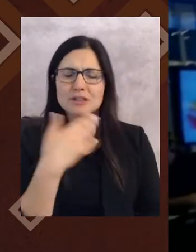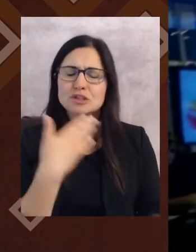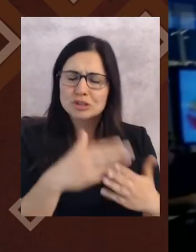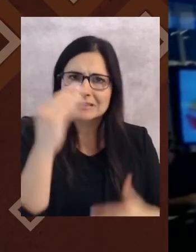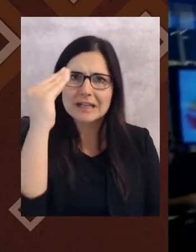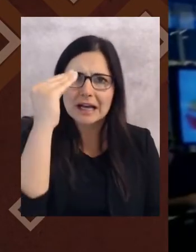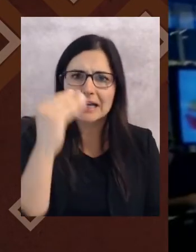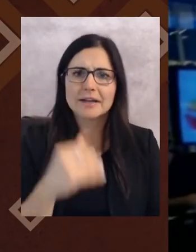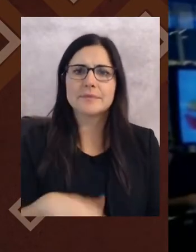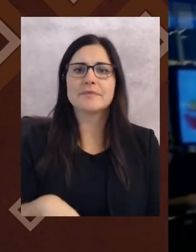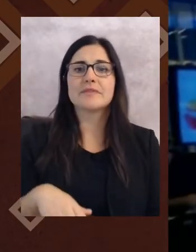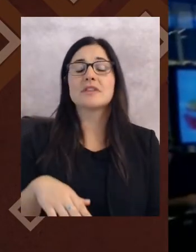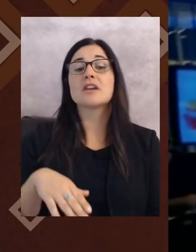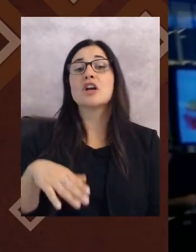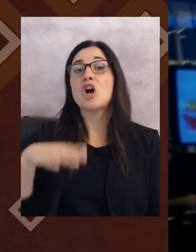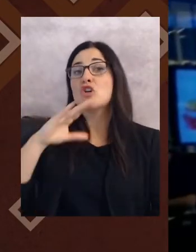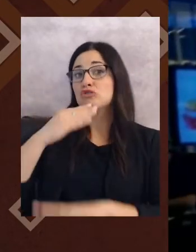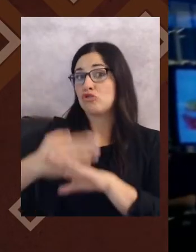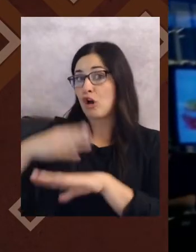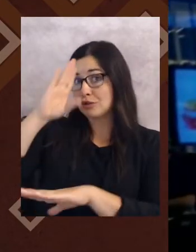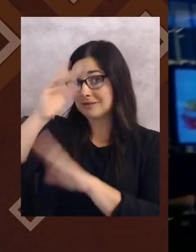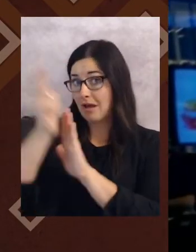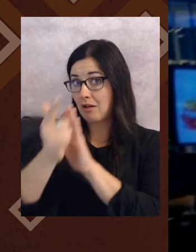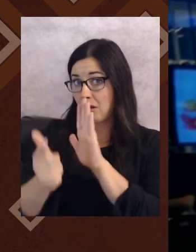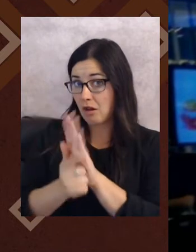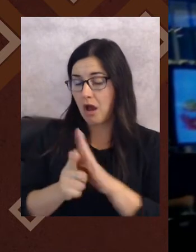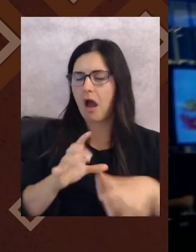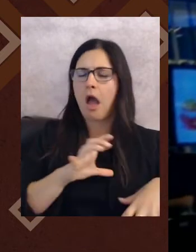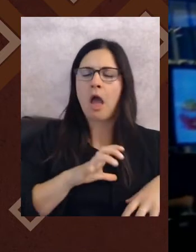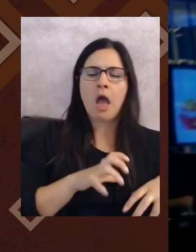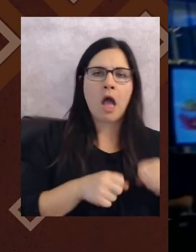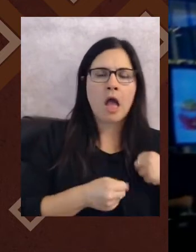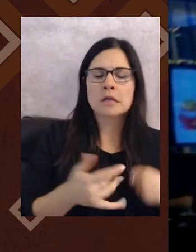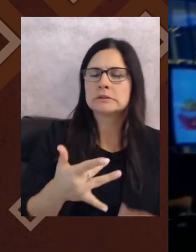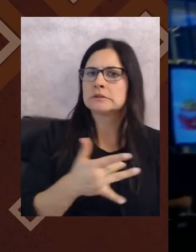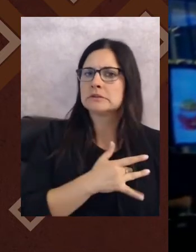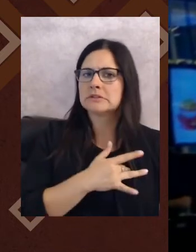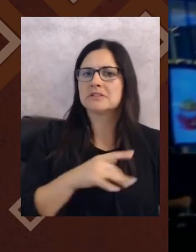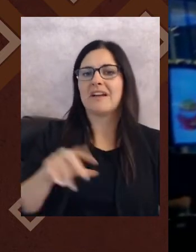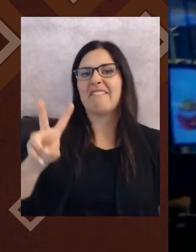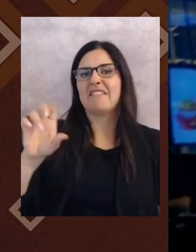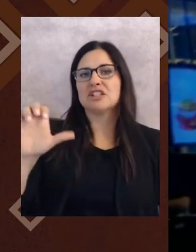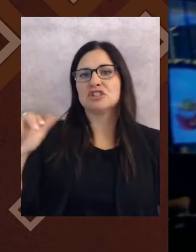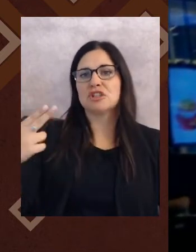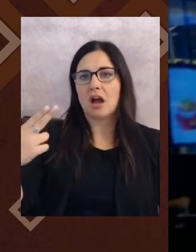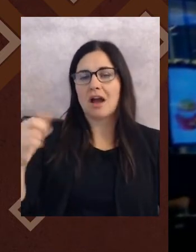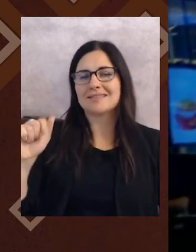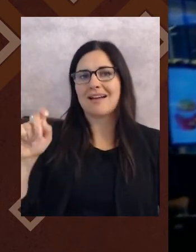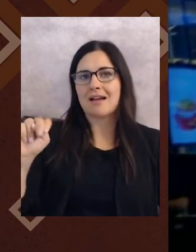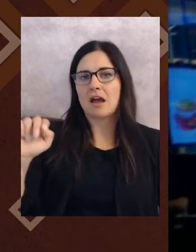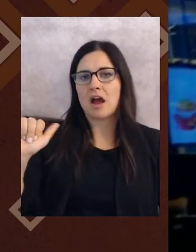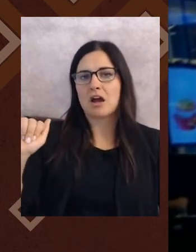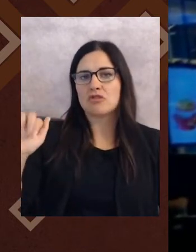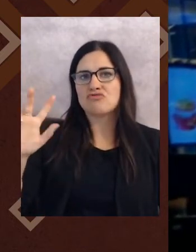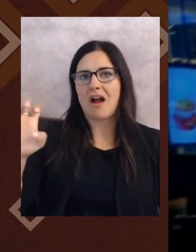A daughter and son in law. In mourning after varsha ratna pock d died in a horrifying attack,